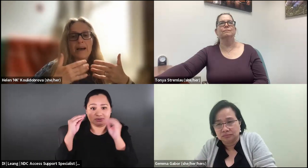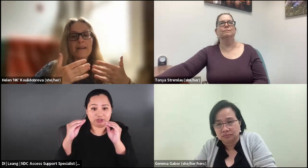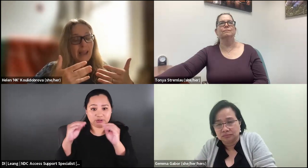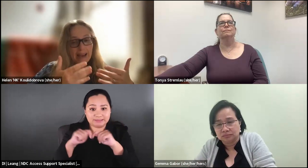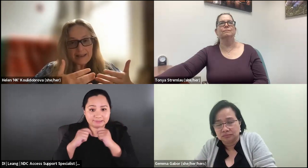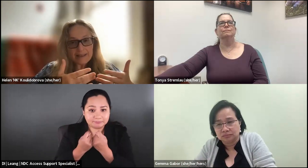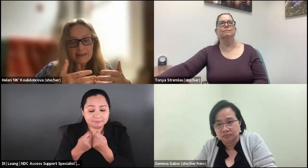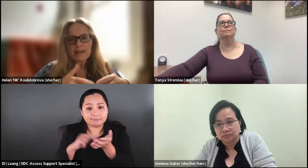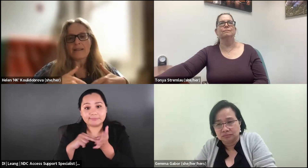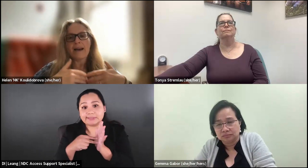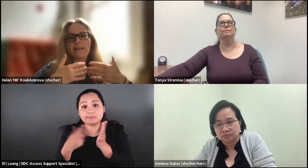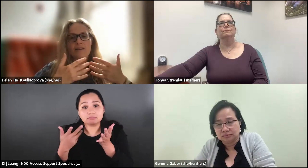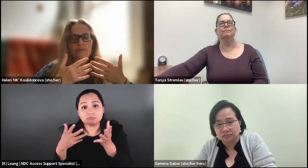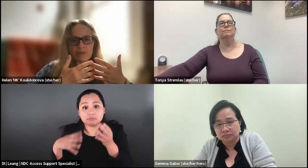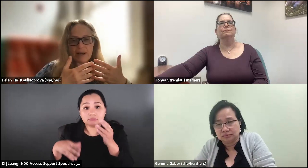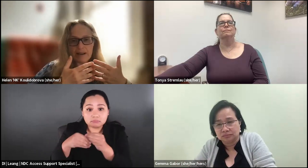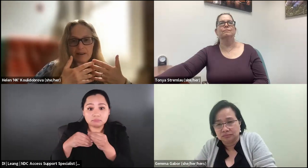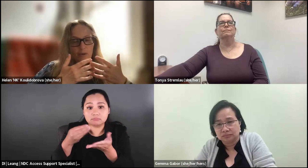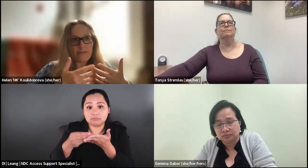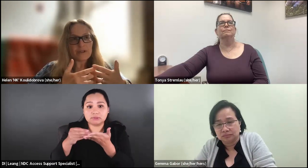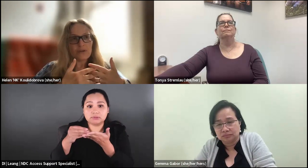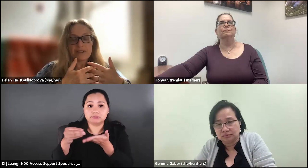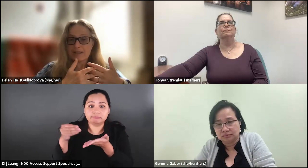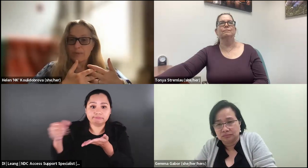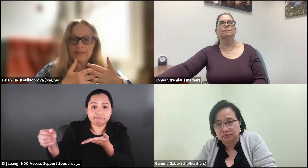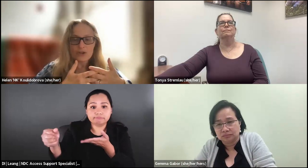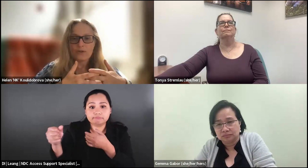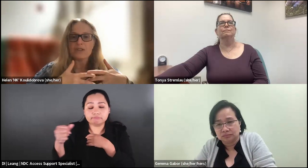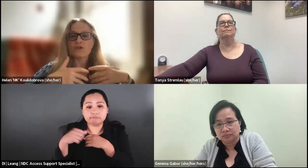be allocated, that the Office of Accessibility Services